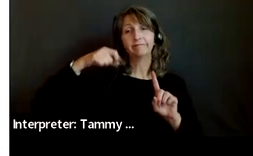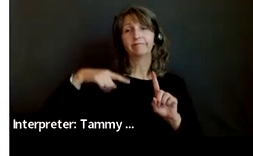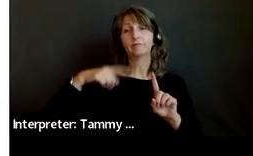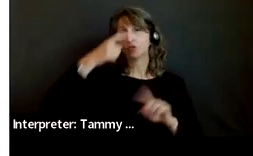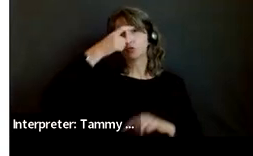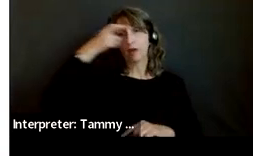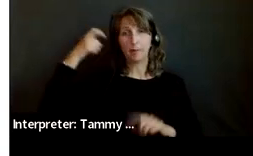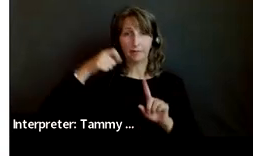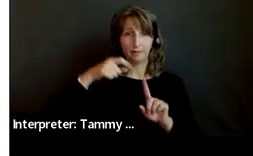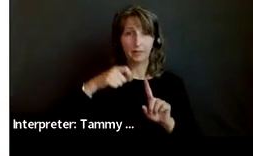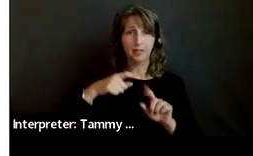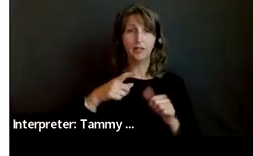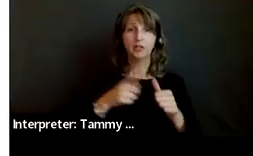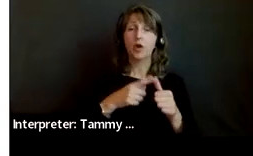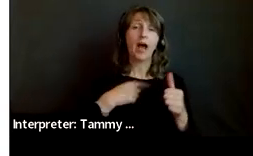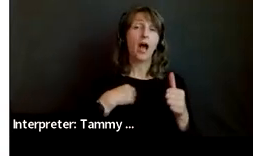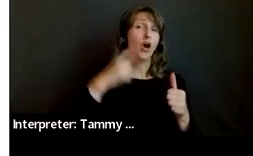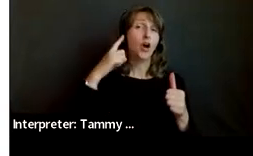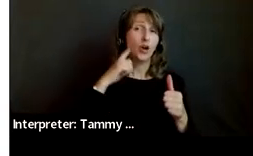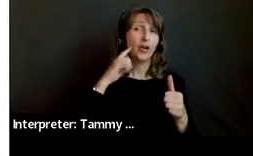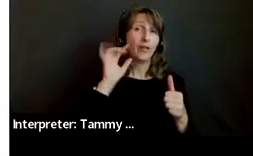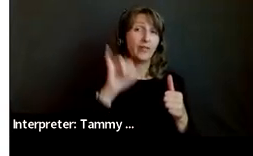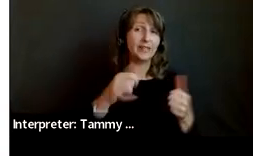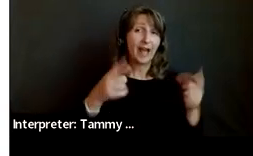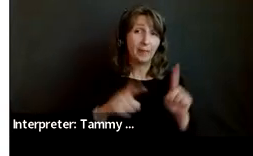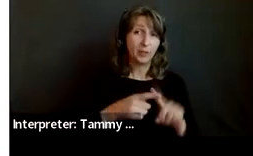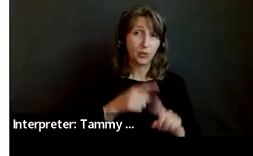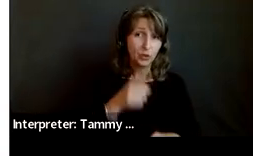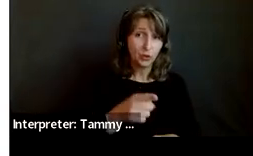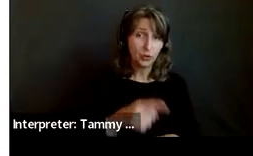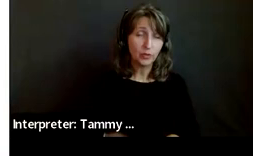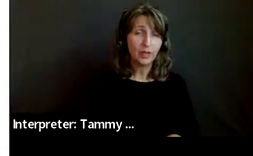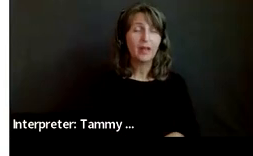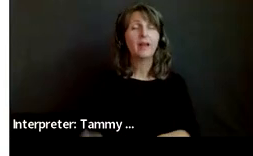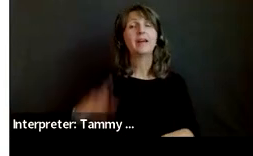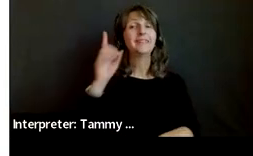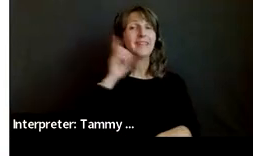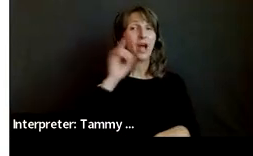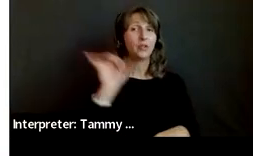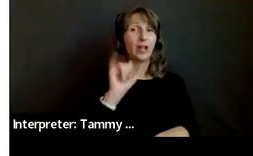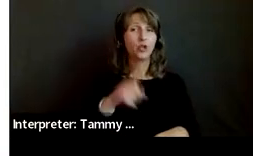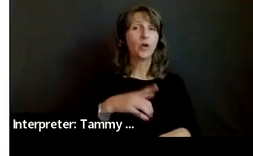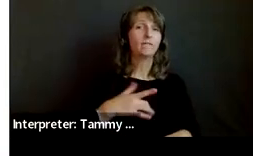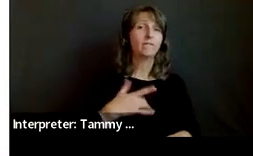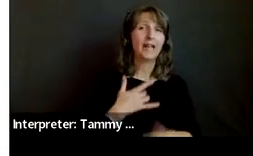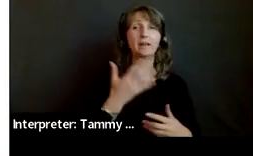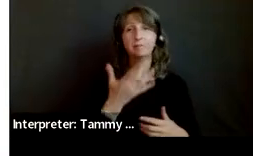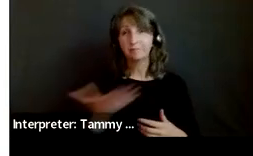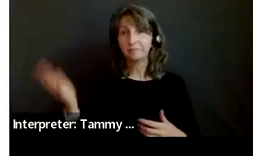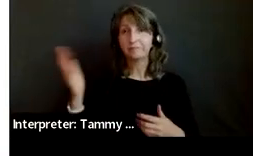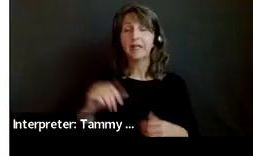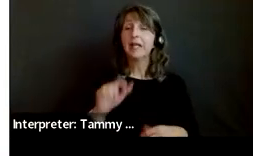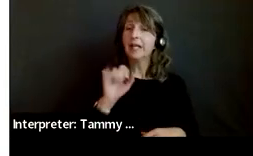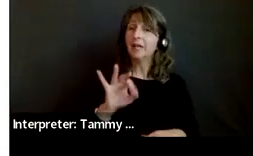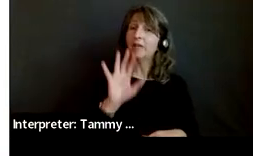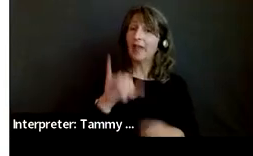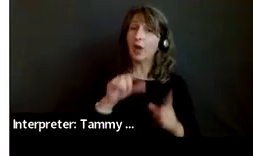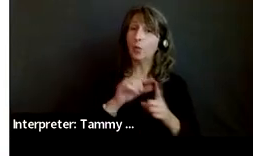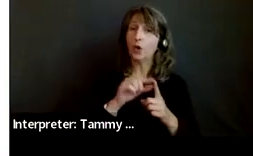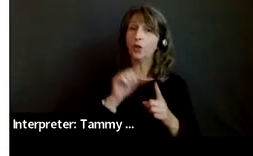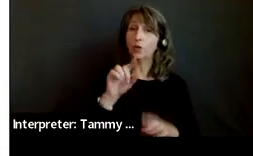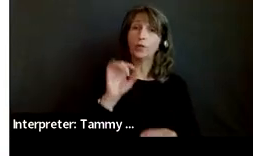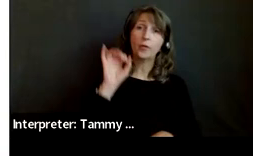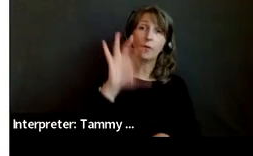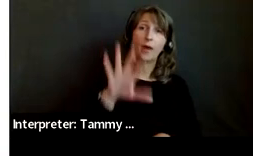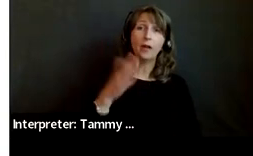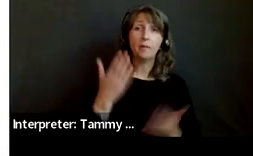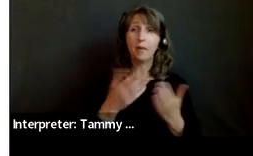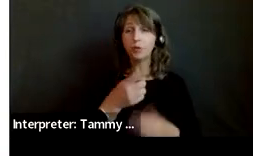So remembering, I have heard this happen to you, comma, and it sounds like you're feeling whatever feeling Even if you're wrong about the feeling word that you put in, let's say you say anxious and the person you are responding to says, no, I don't think I'm feeling anxious.